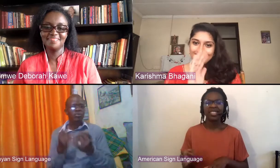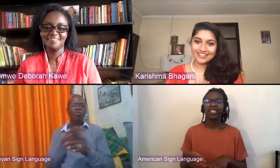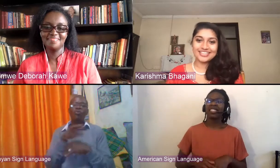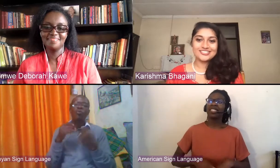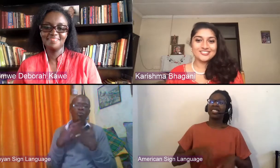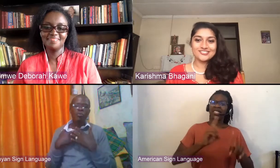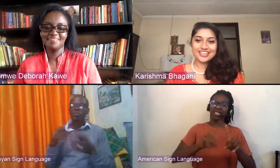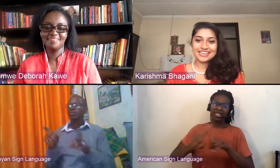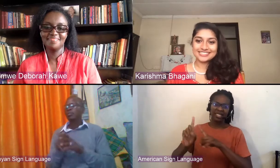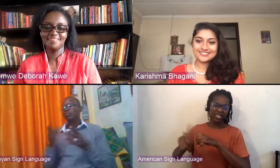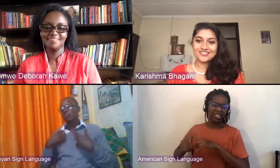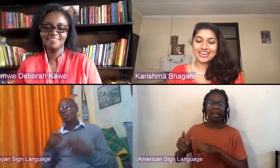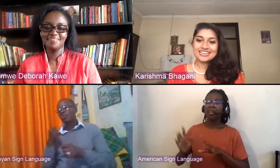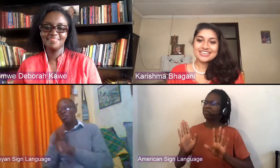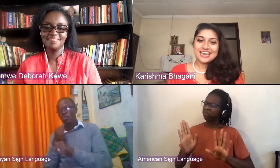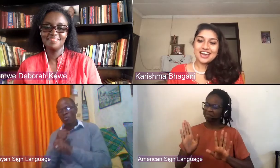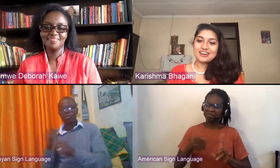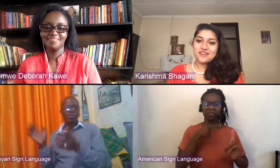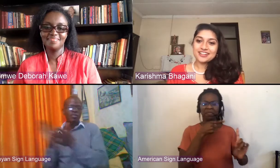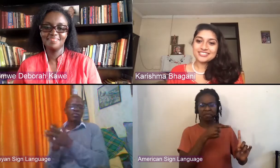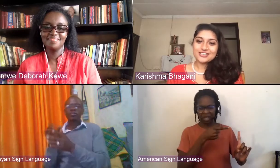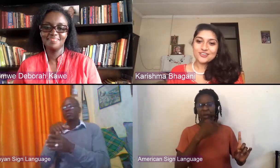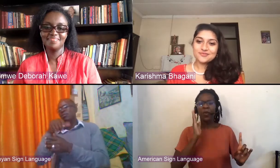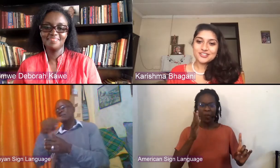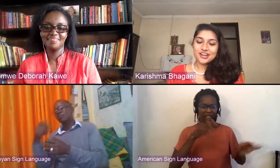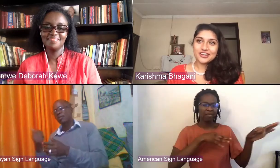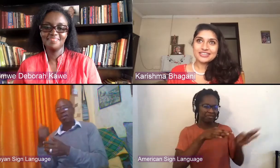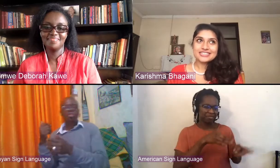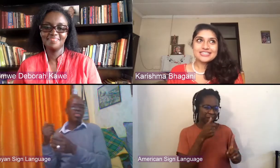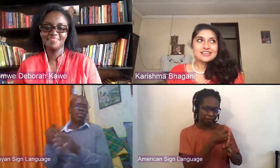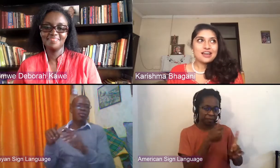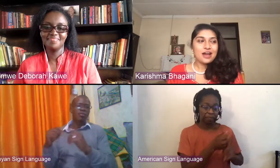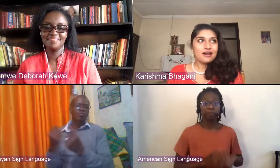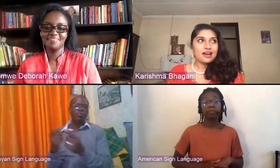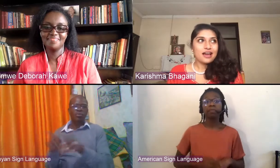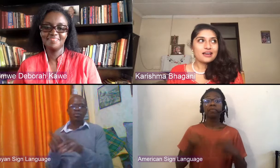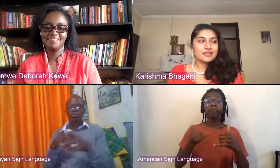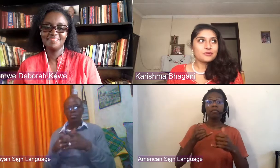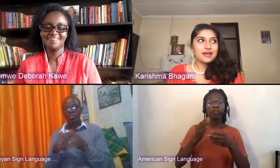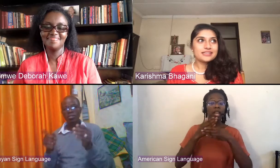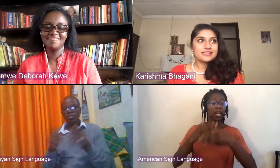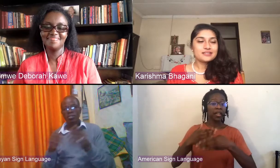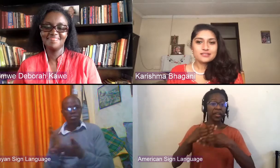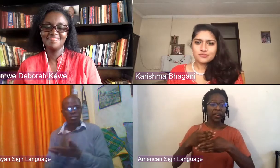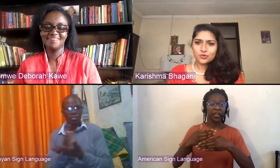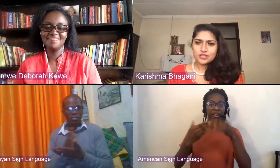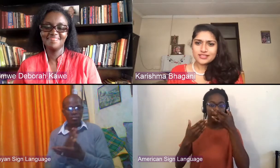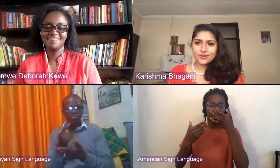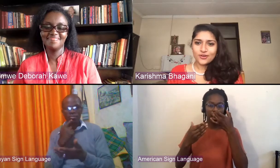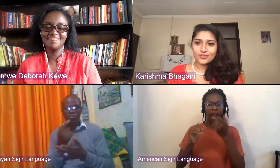I'll let you do that Asiimwe. I'll start off by sharing how that we met two years ago.